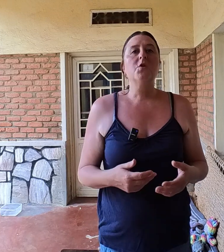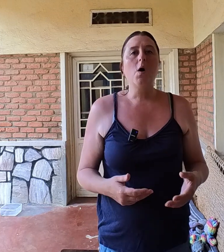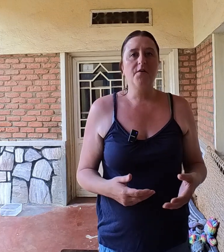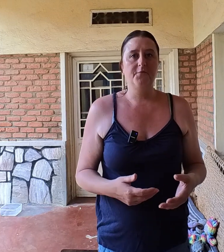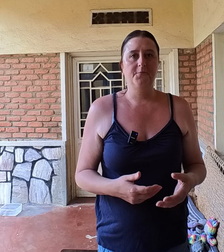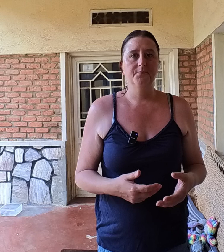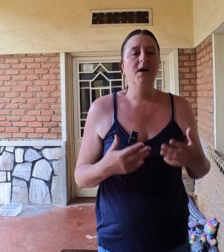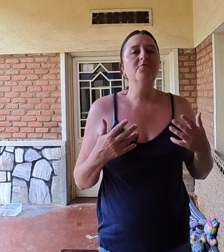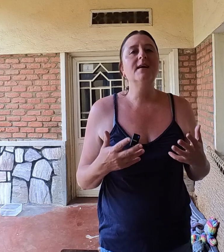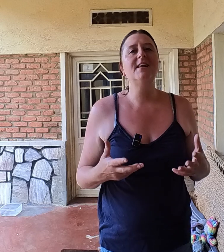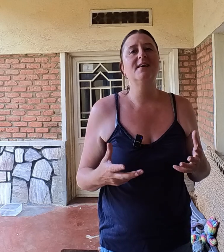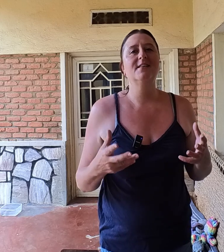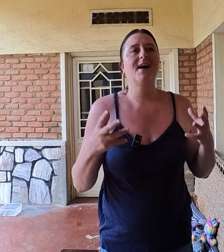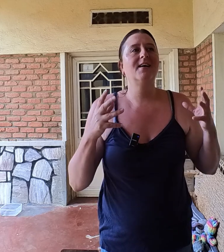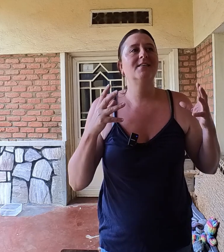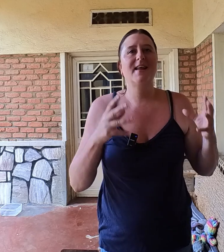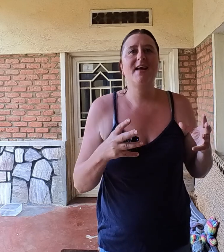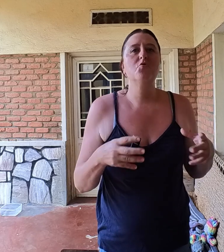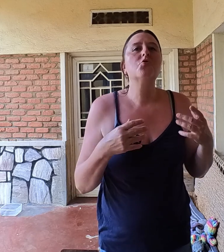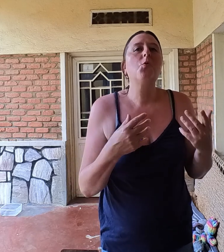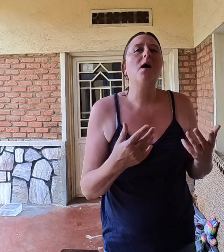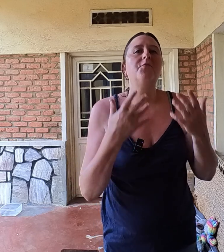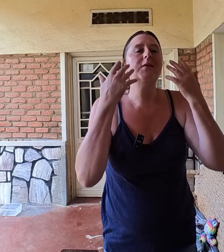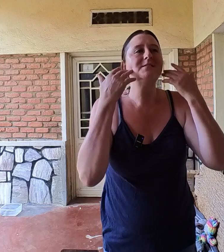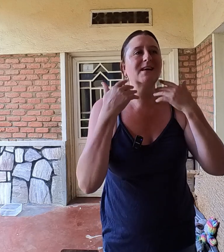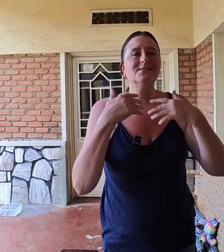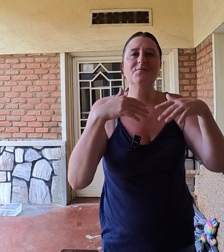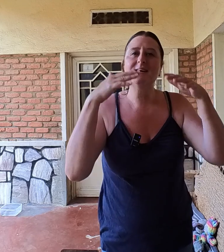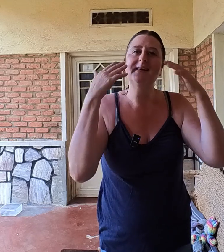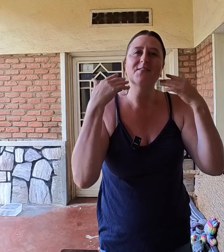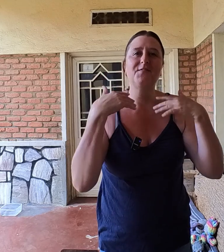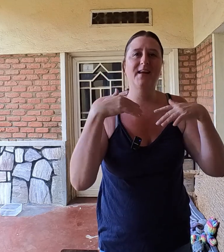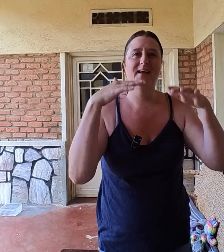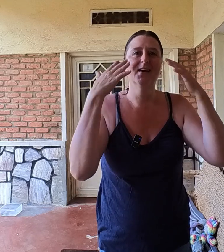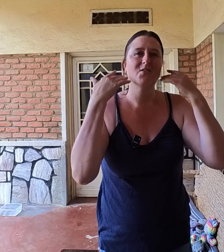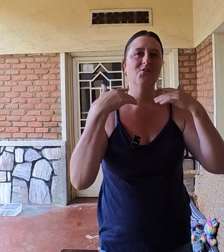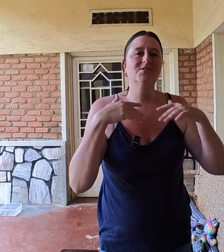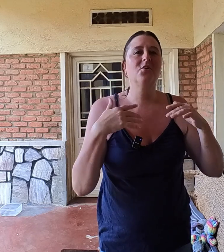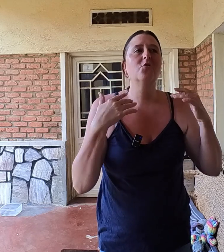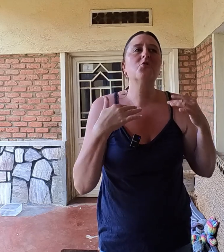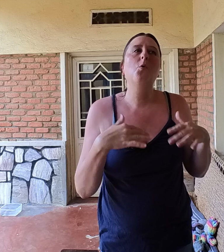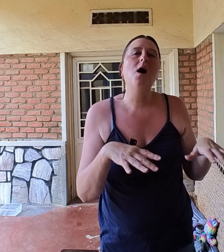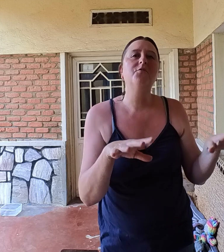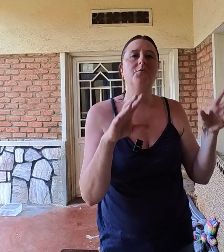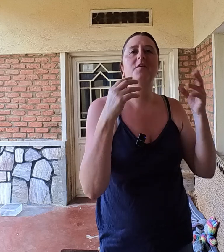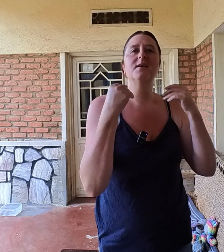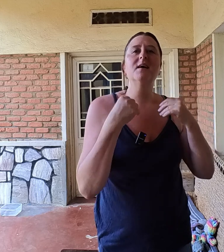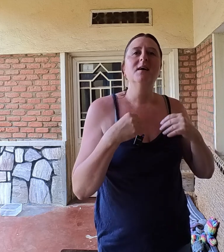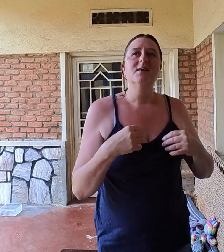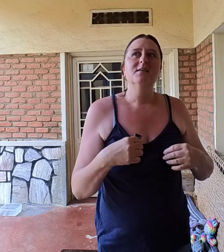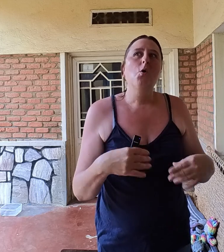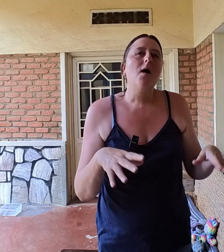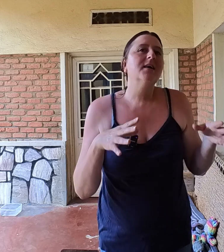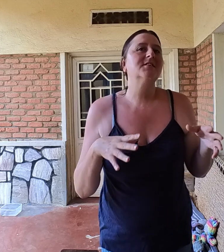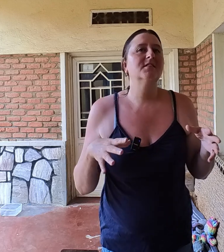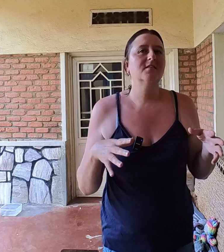Urukwavu. I really like that name, urukwavu. It sounds really lovely on the tongue, urukwavu. Very quiet and